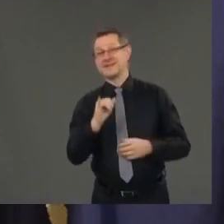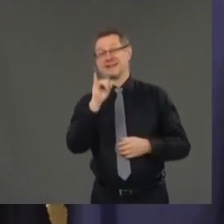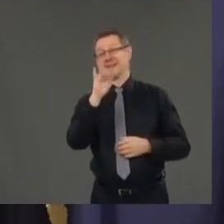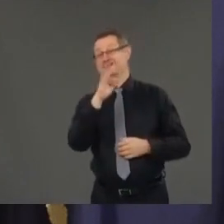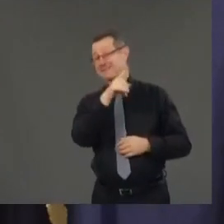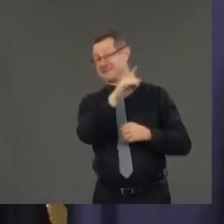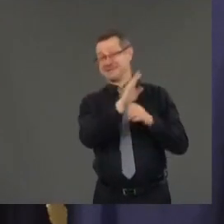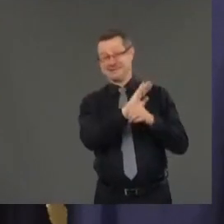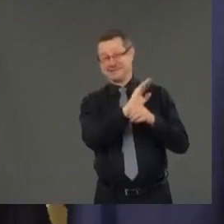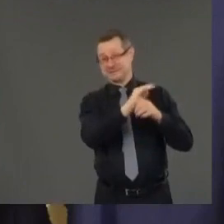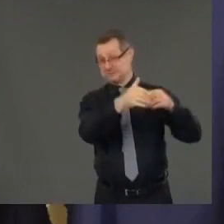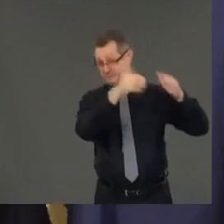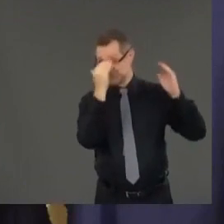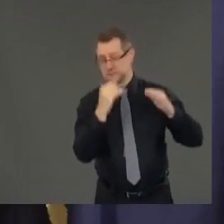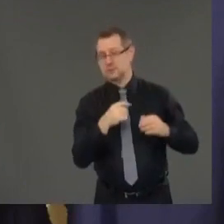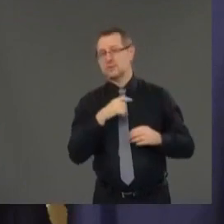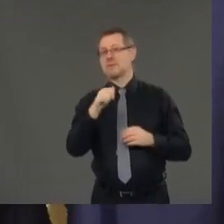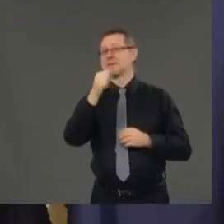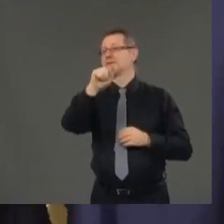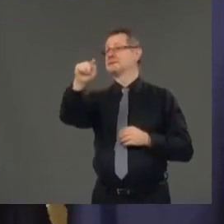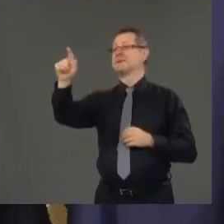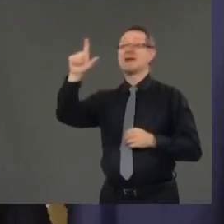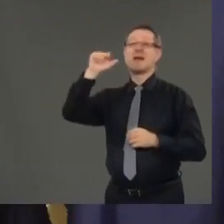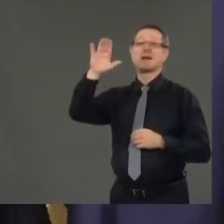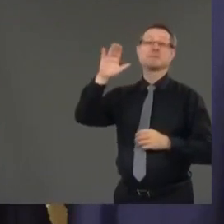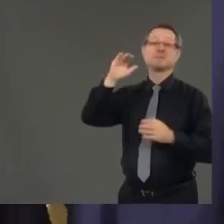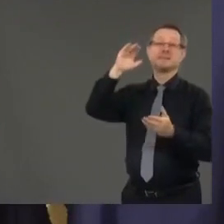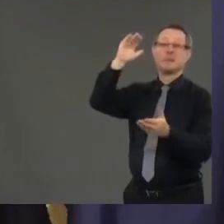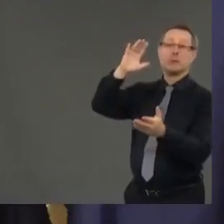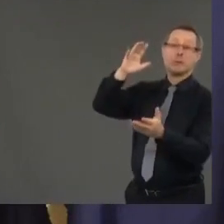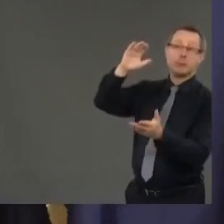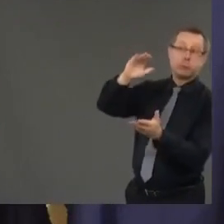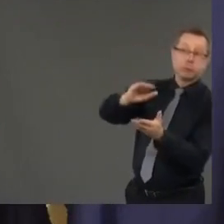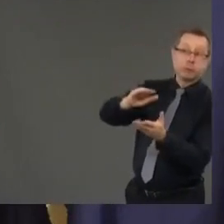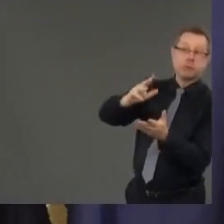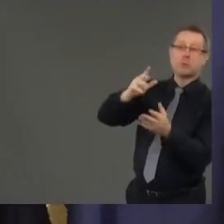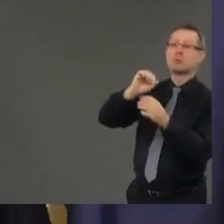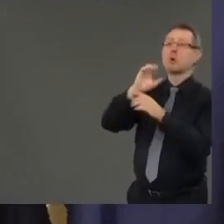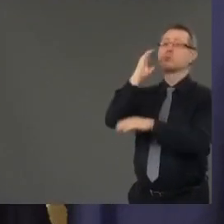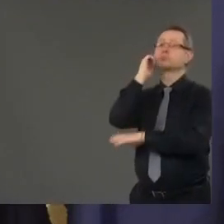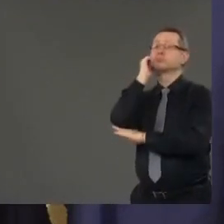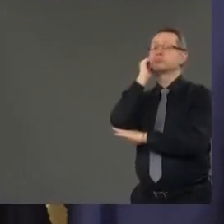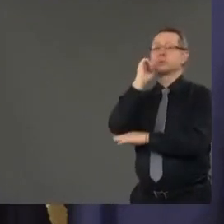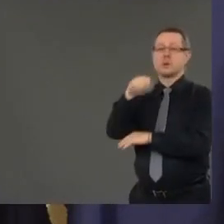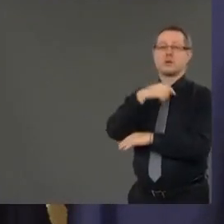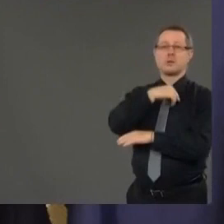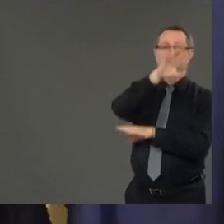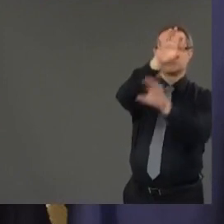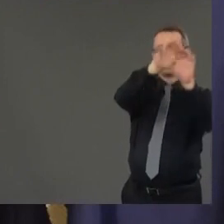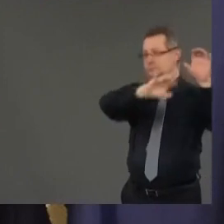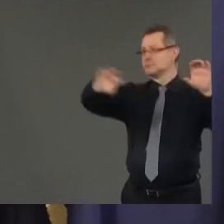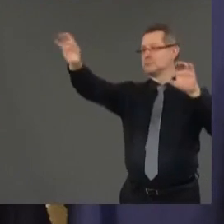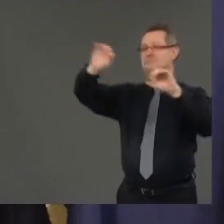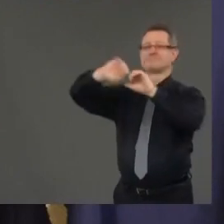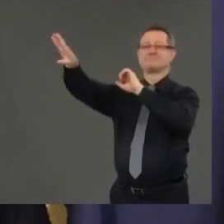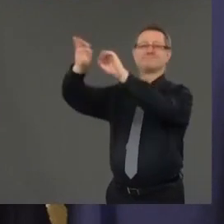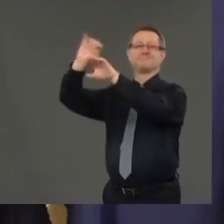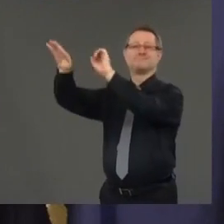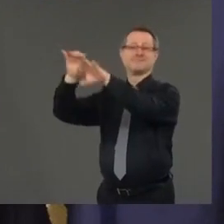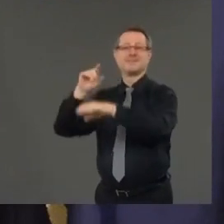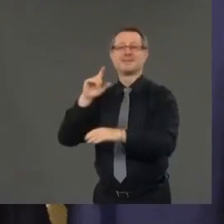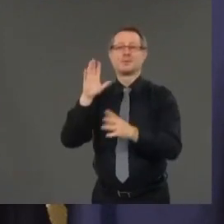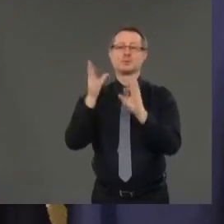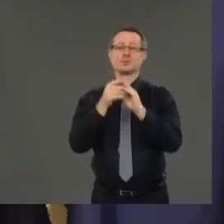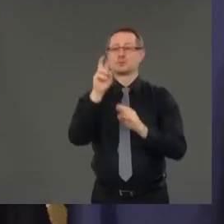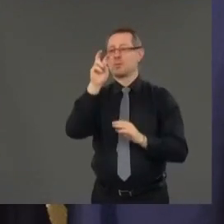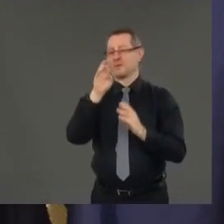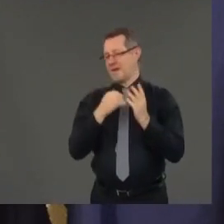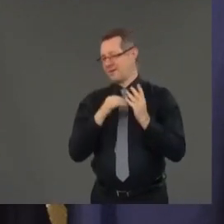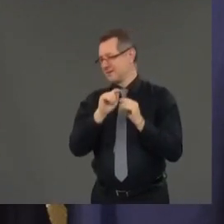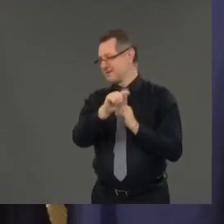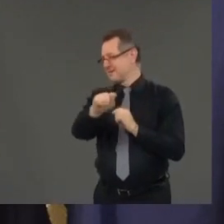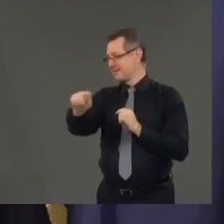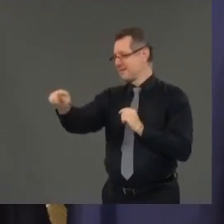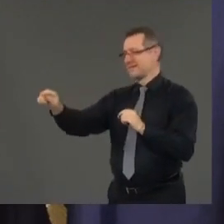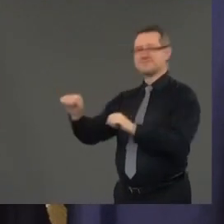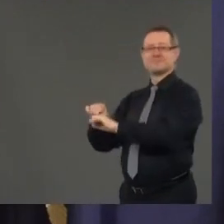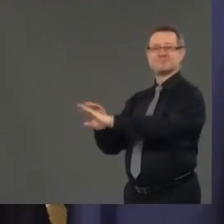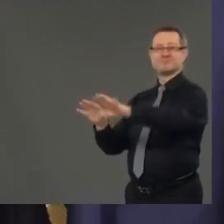SO, IF ONE LAB IS GETTING SLOW,